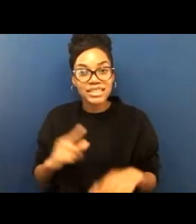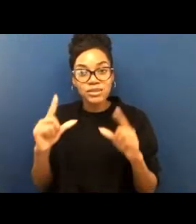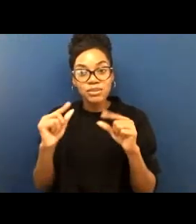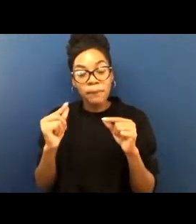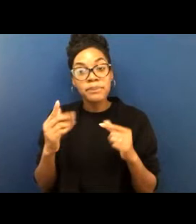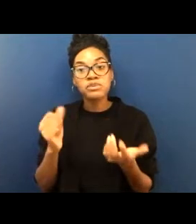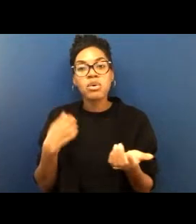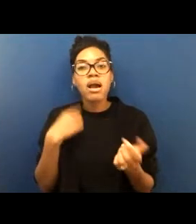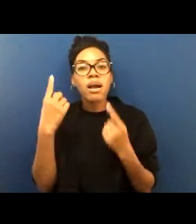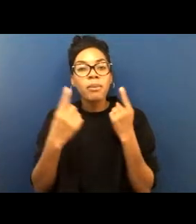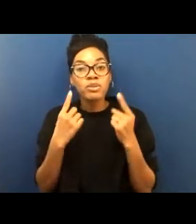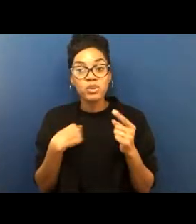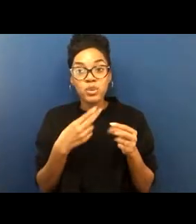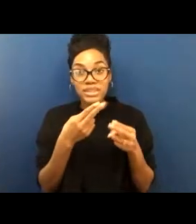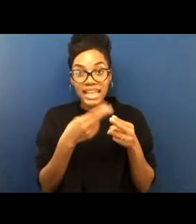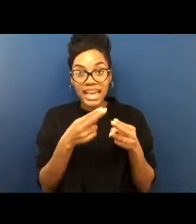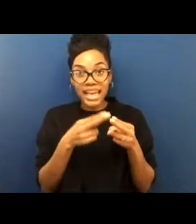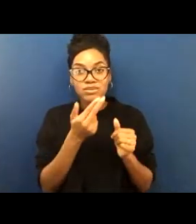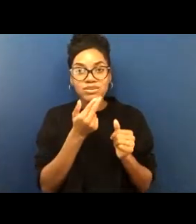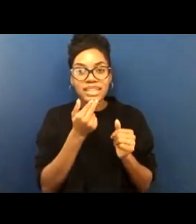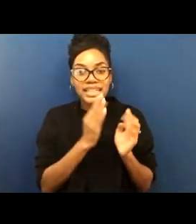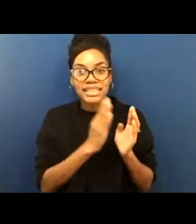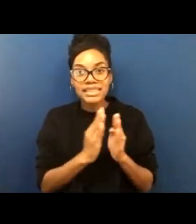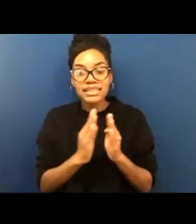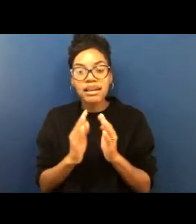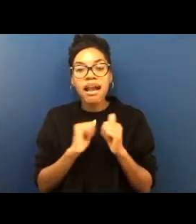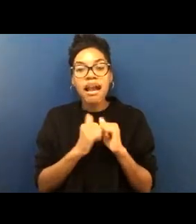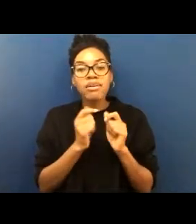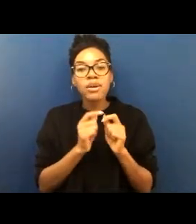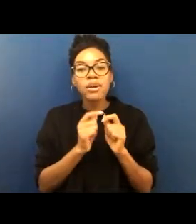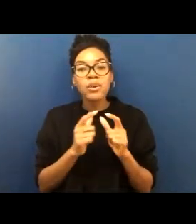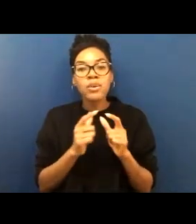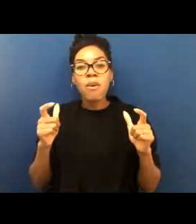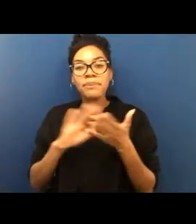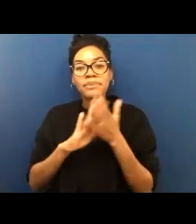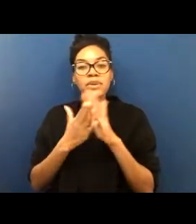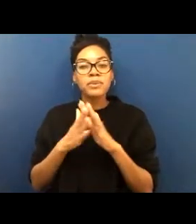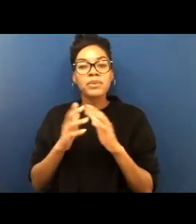that we just saw might grow up to be a huge male red king crab like this.